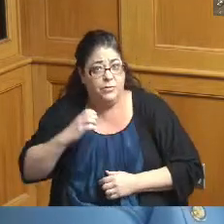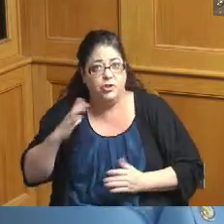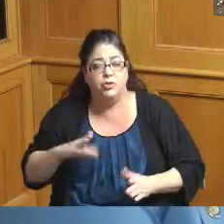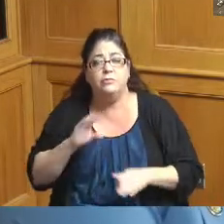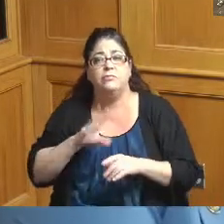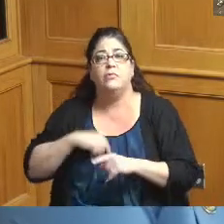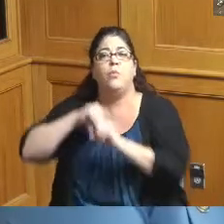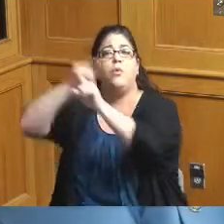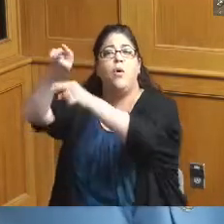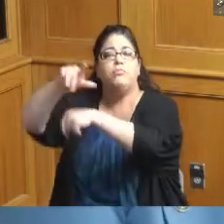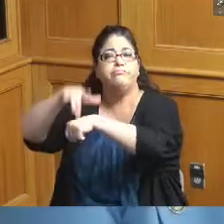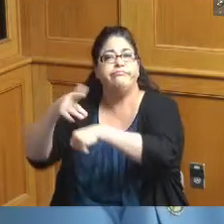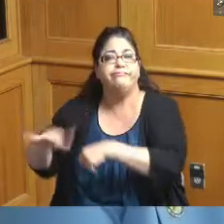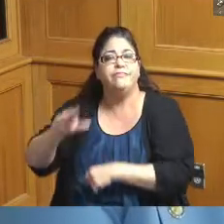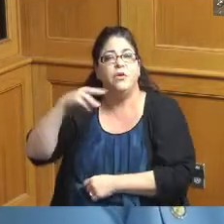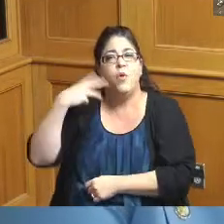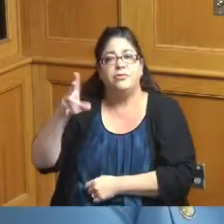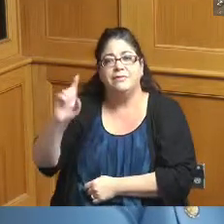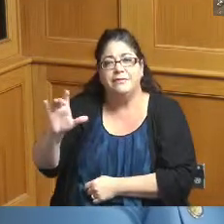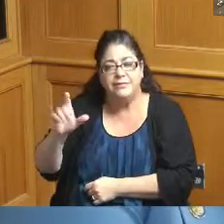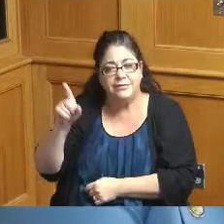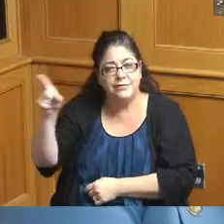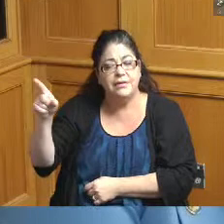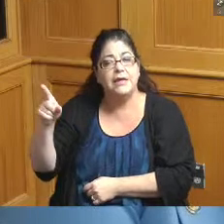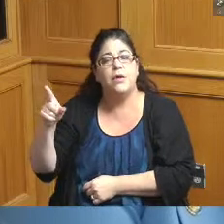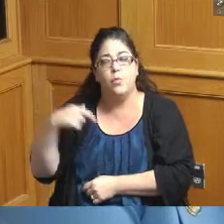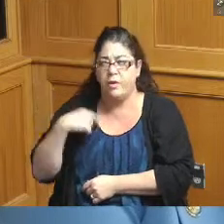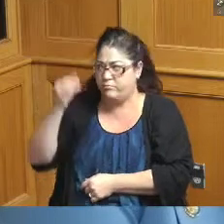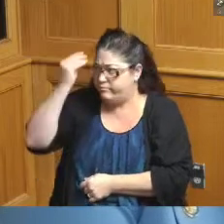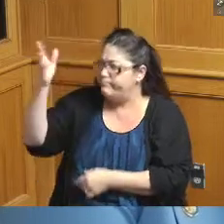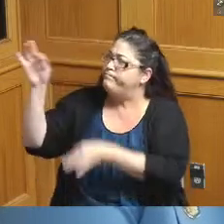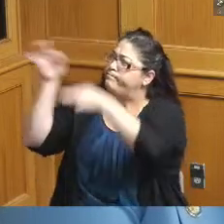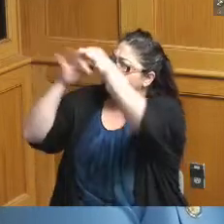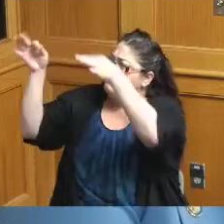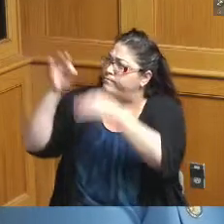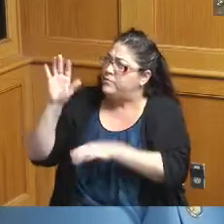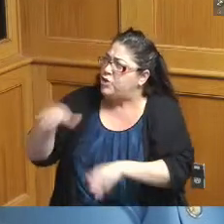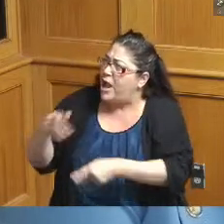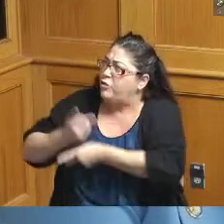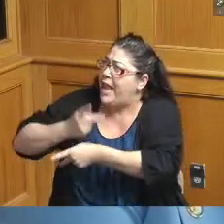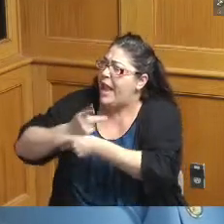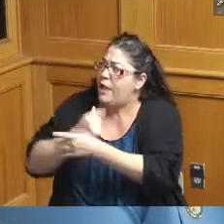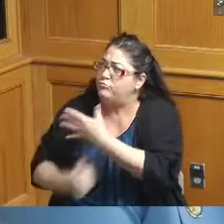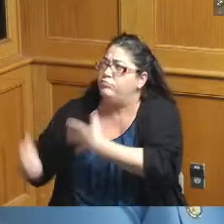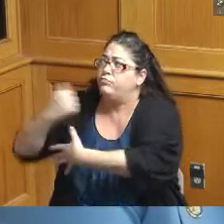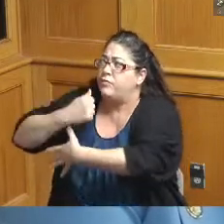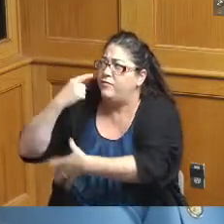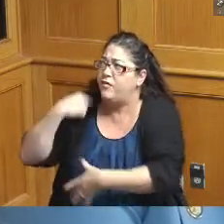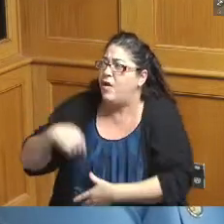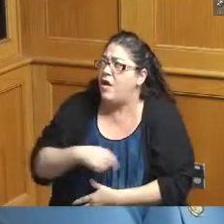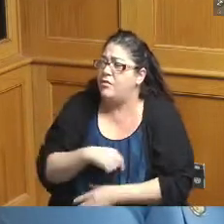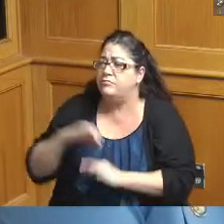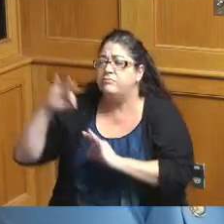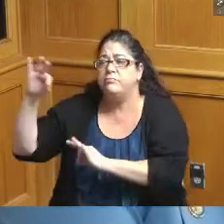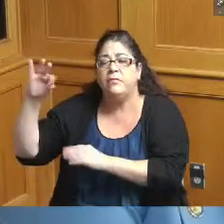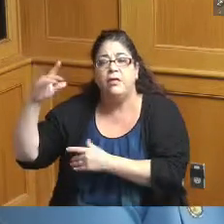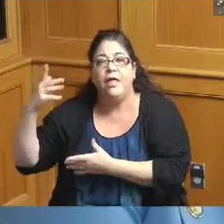and we expressed the child care was one of the number one issues and so I think that number is